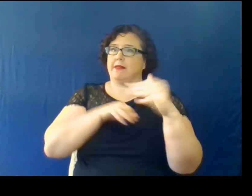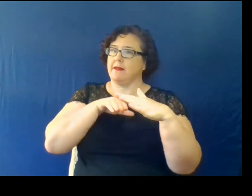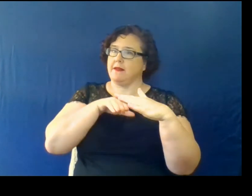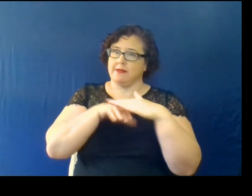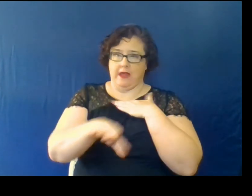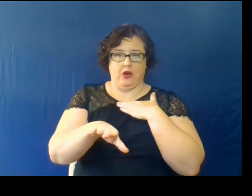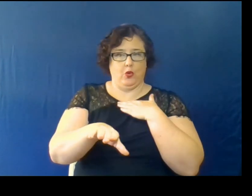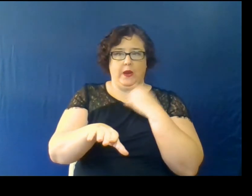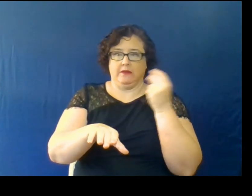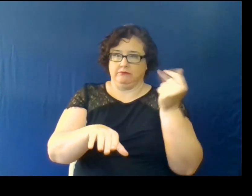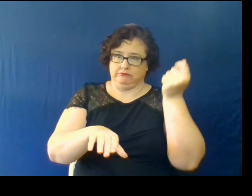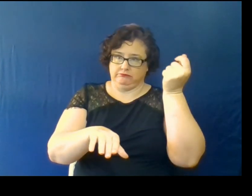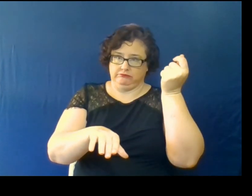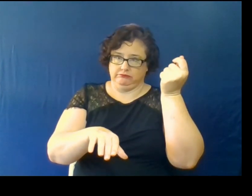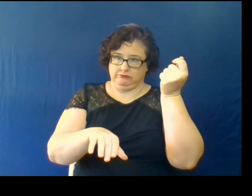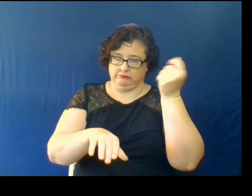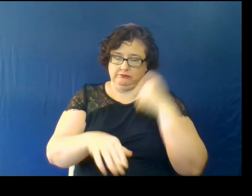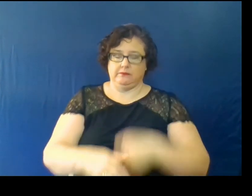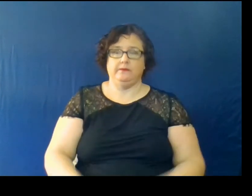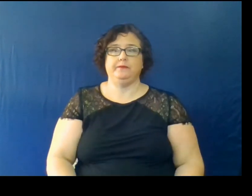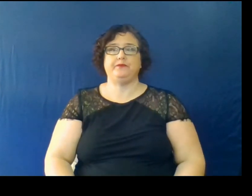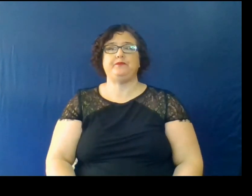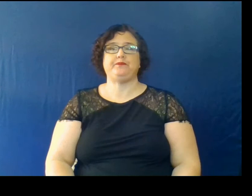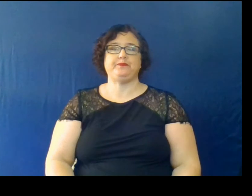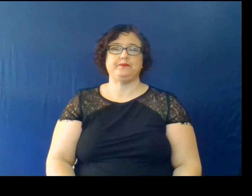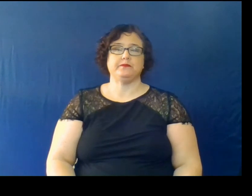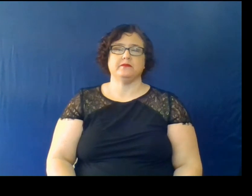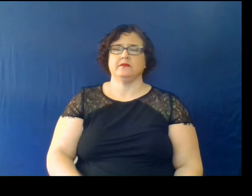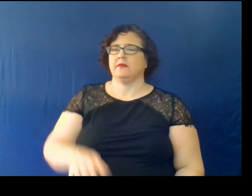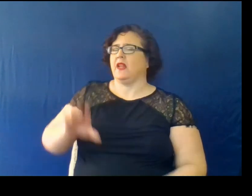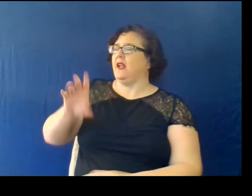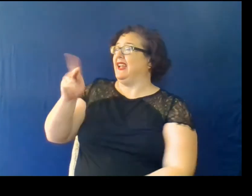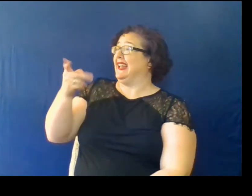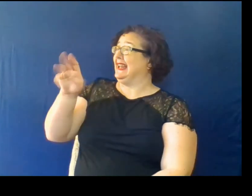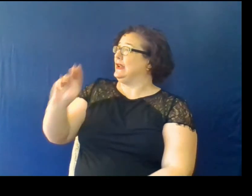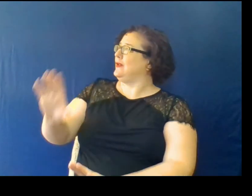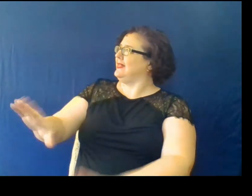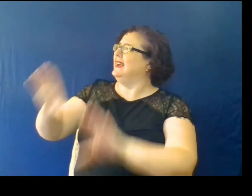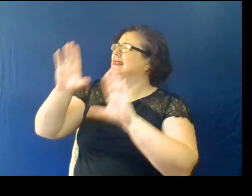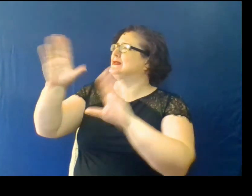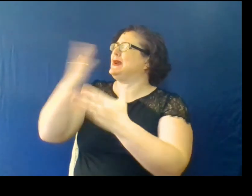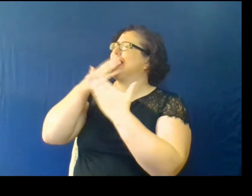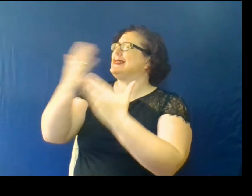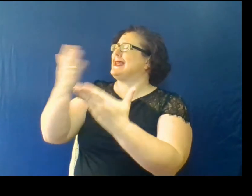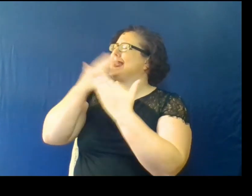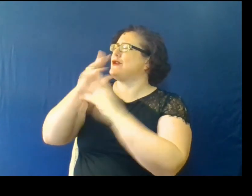go right ahead. That's great Charlie. Thank you very much for answering that question which is a